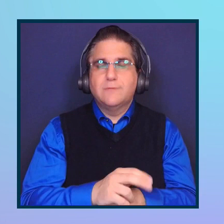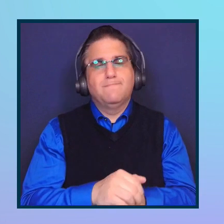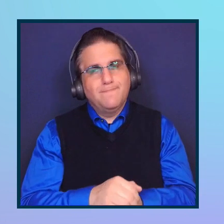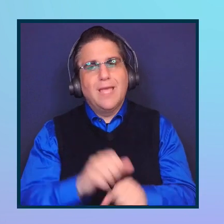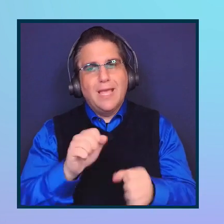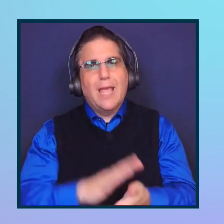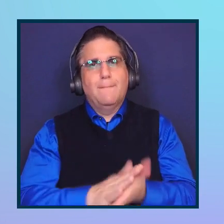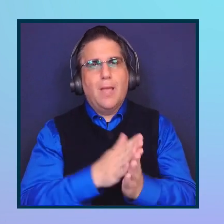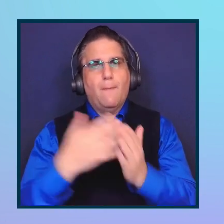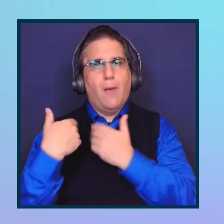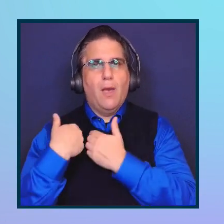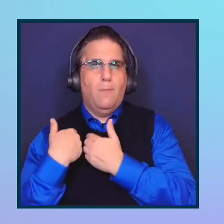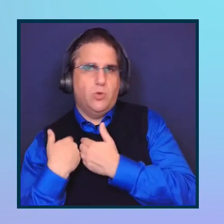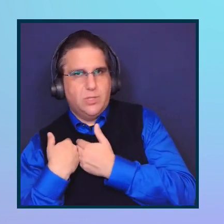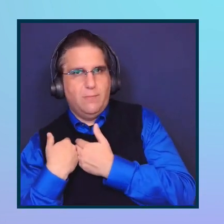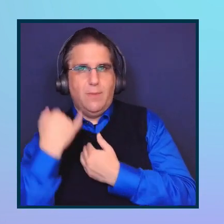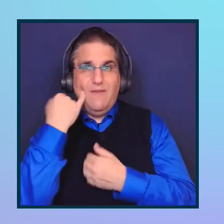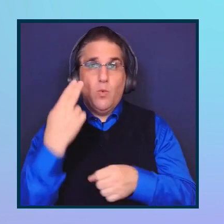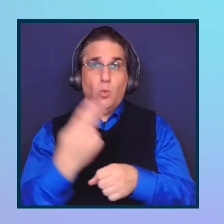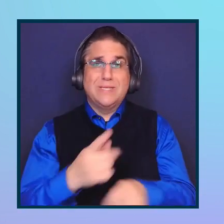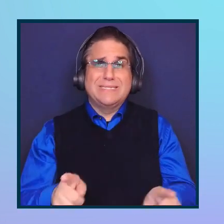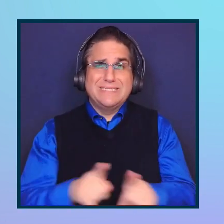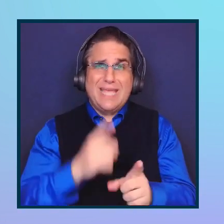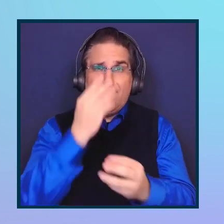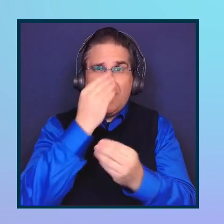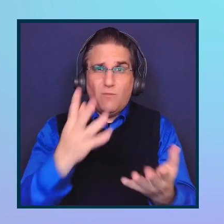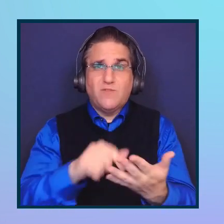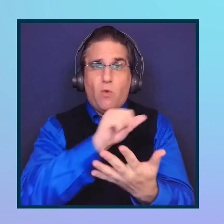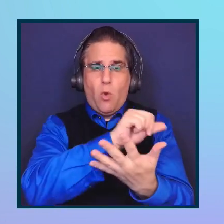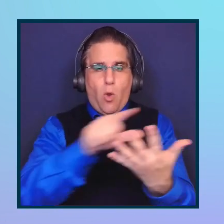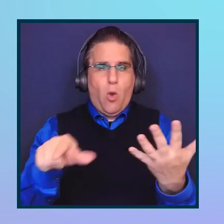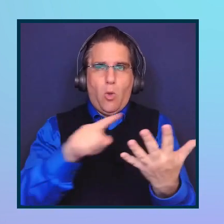If we use the same information for all of the representation, visual representation.